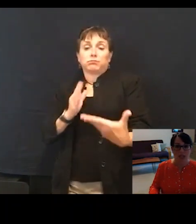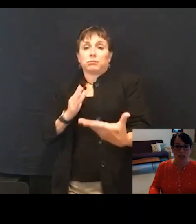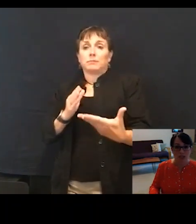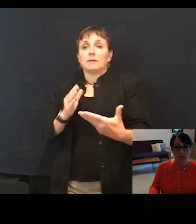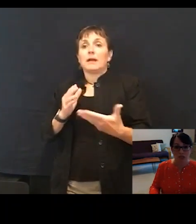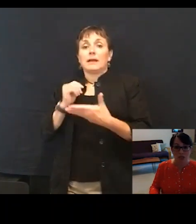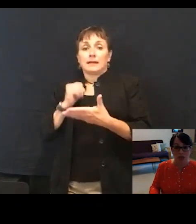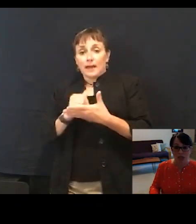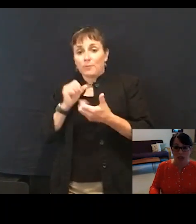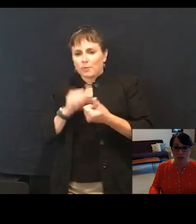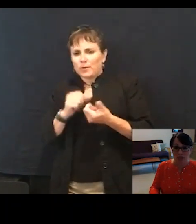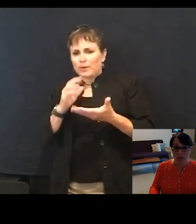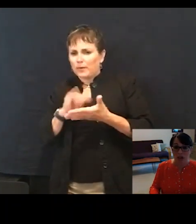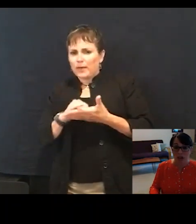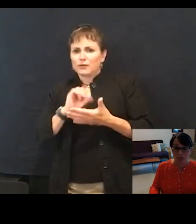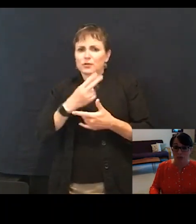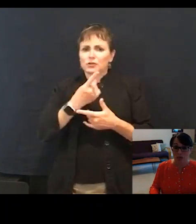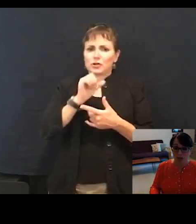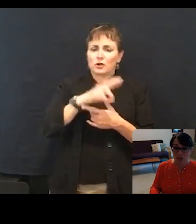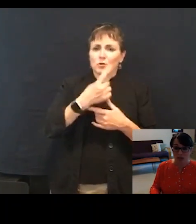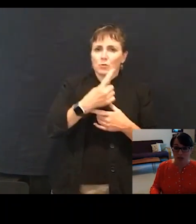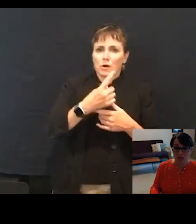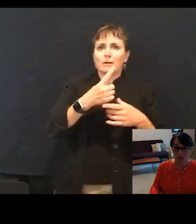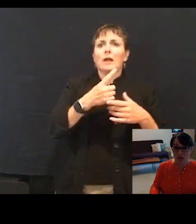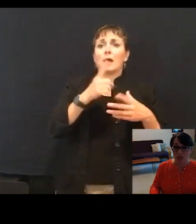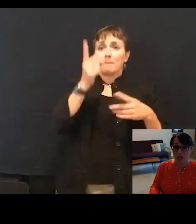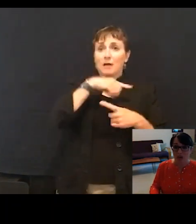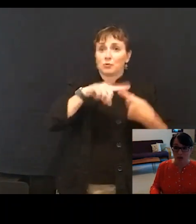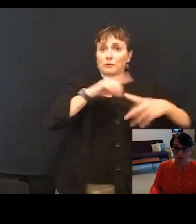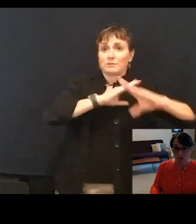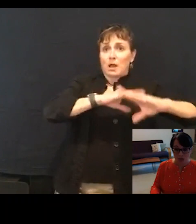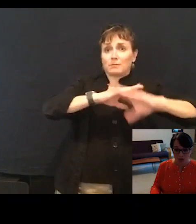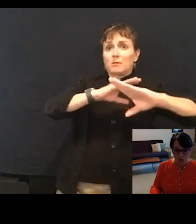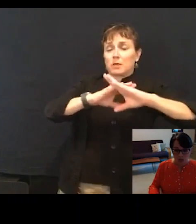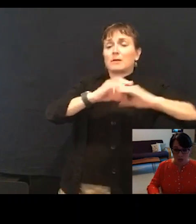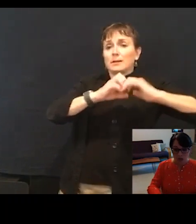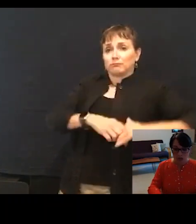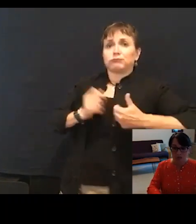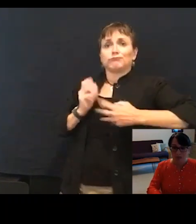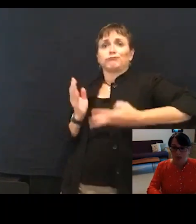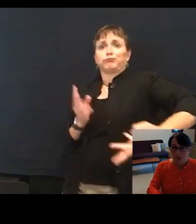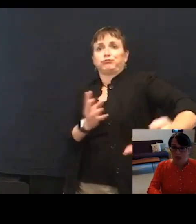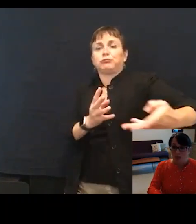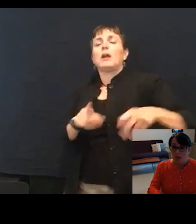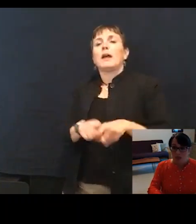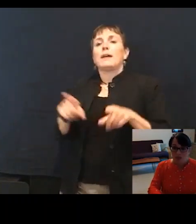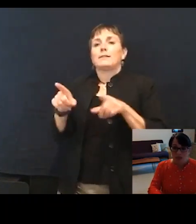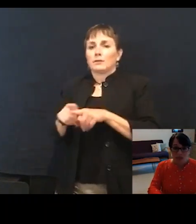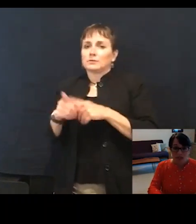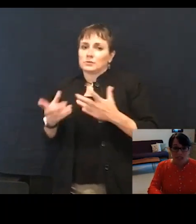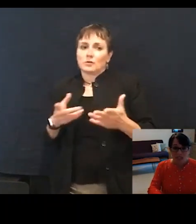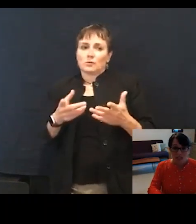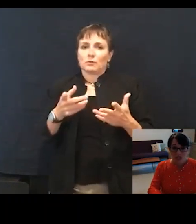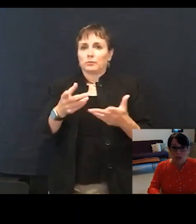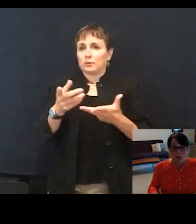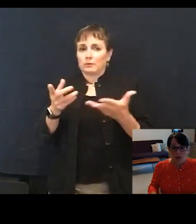It could also correct the opsin trafficking defect, although the results were spotty. But because of the success, this program